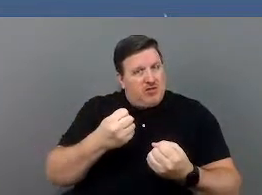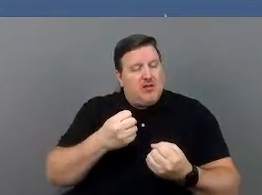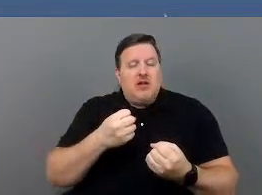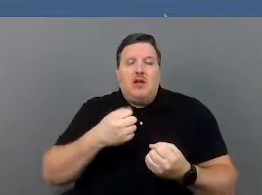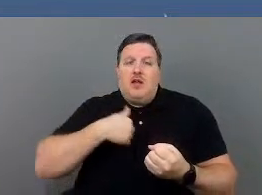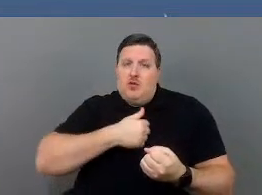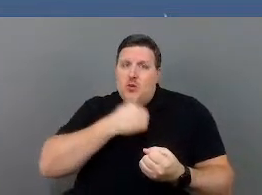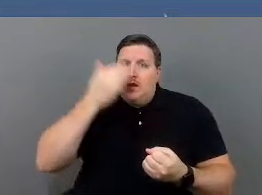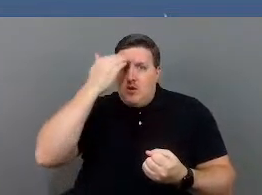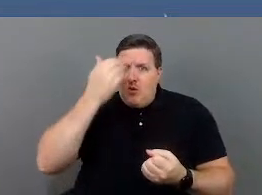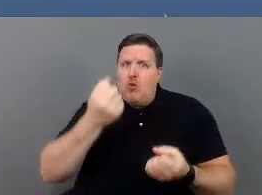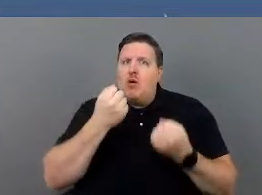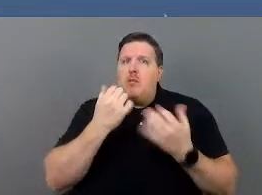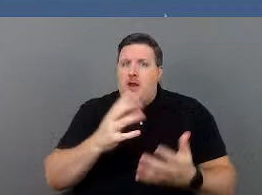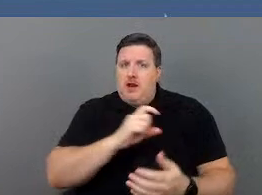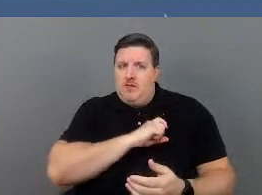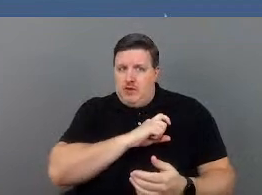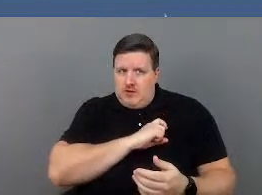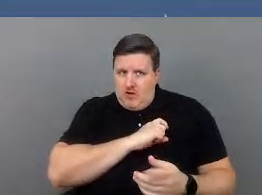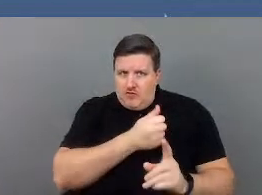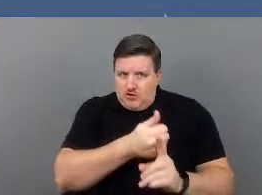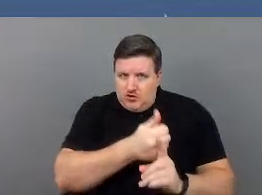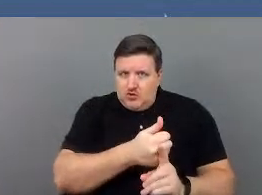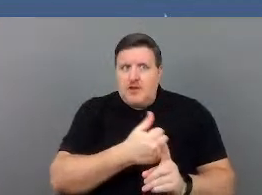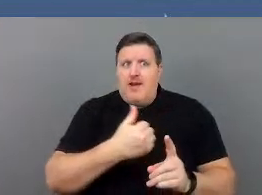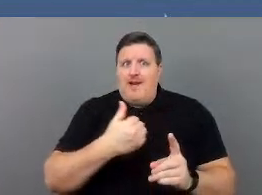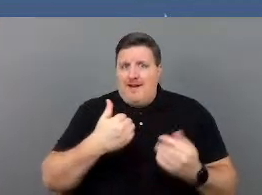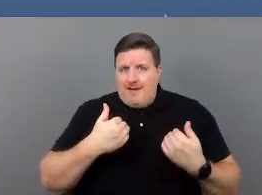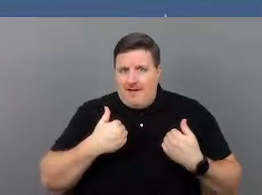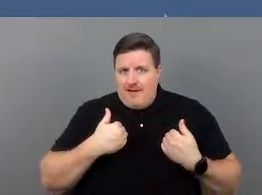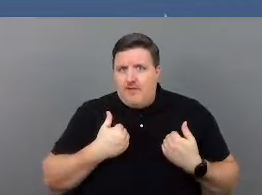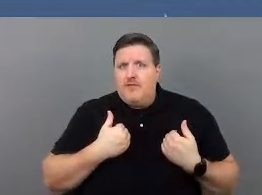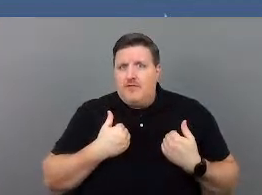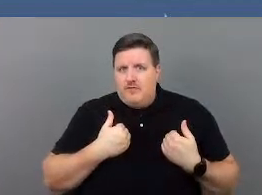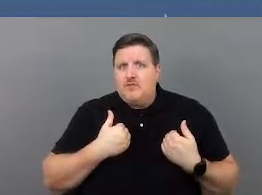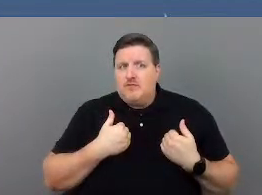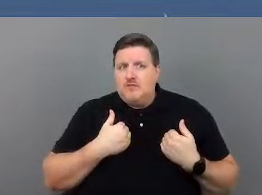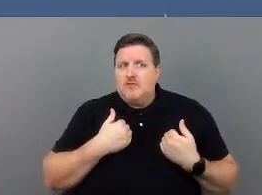AS WE KNOW, A GOOD NUMBER OF POLICE OFFICERS HAVE RECEIVED DIAGNOSES OF POST TRAUMATIC STRESS DISORDER